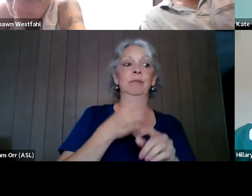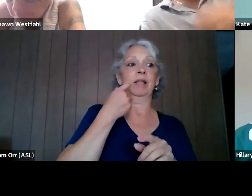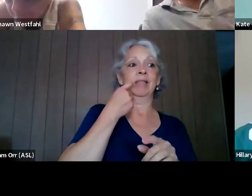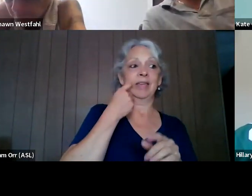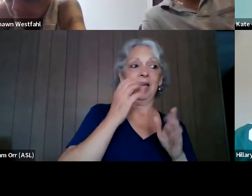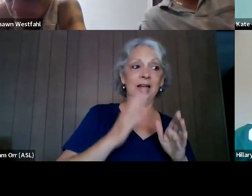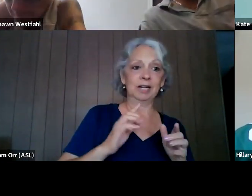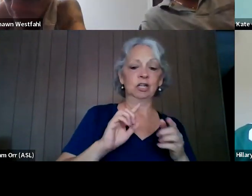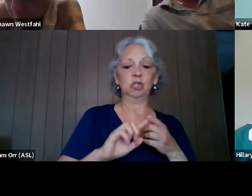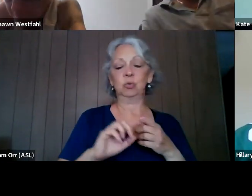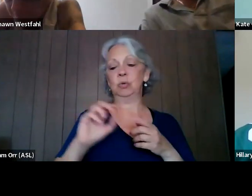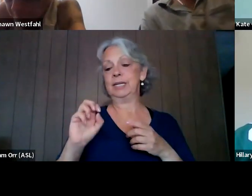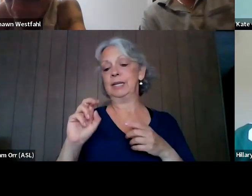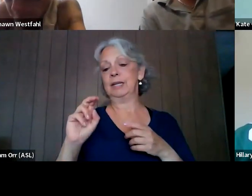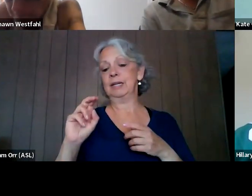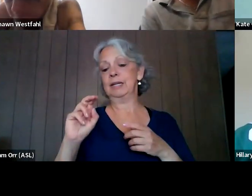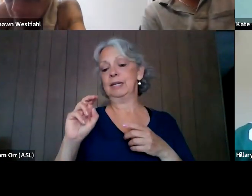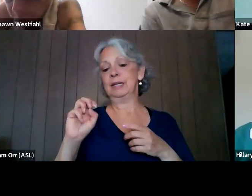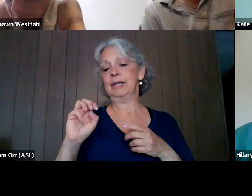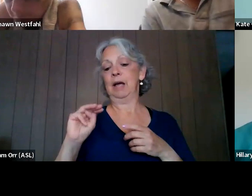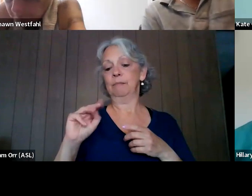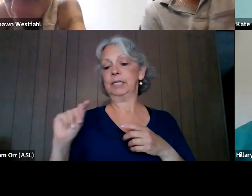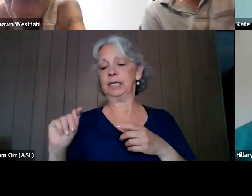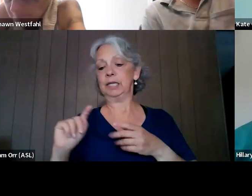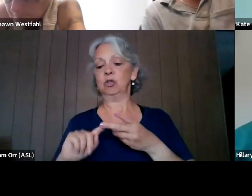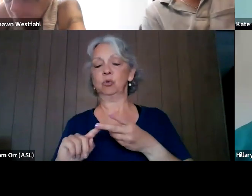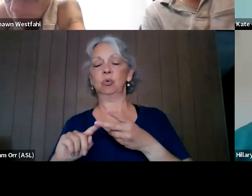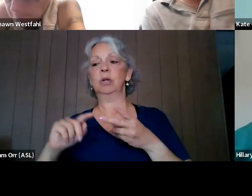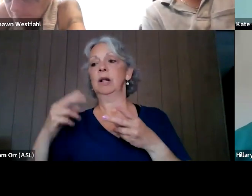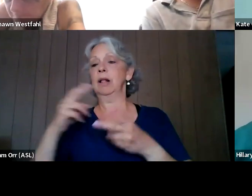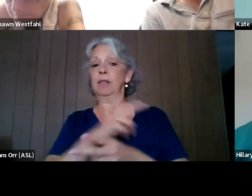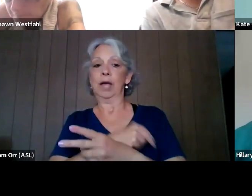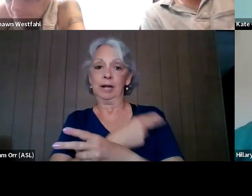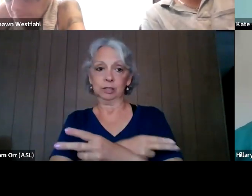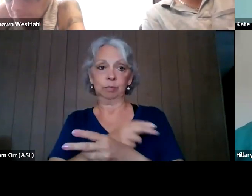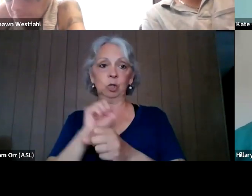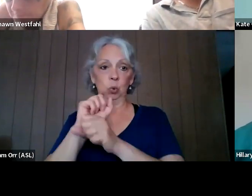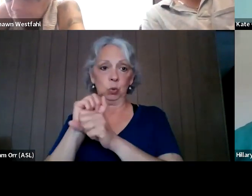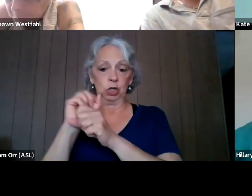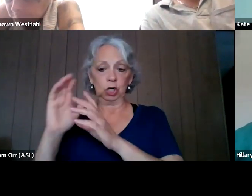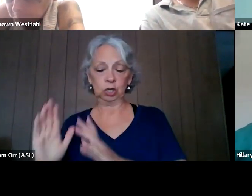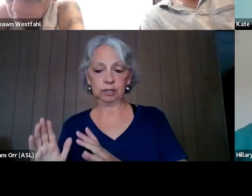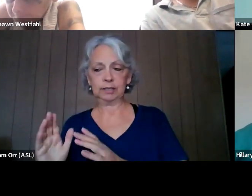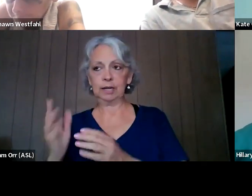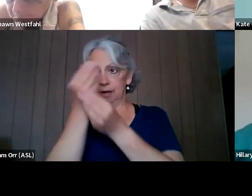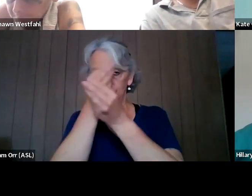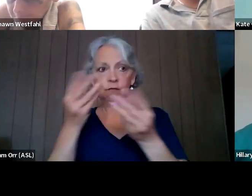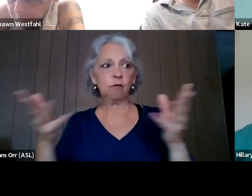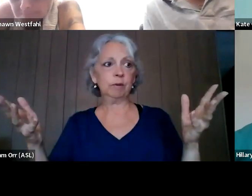to the EMC to the hospital workers, and letting them know, especially the addicts,